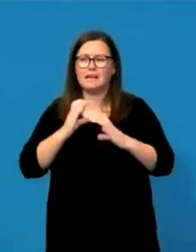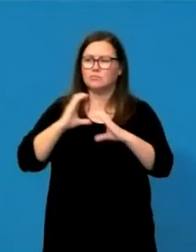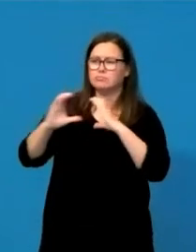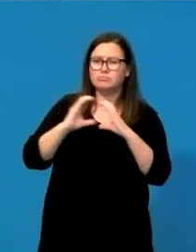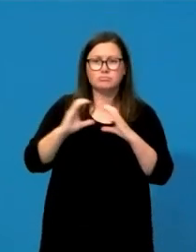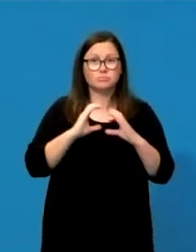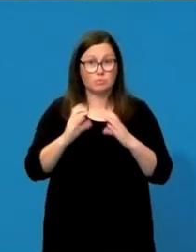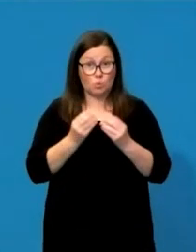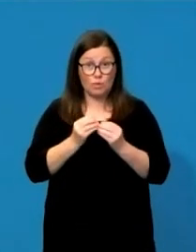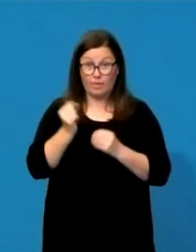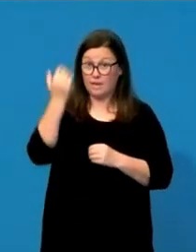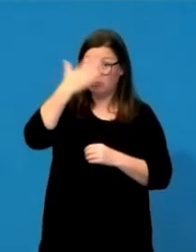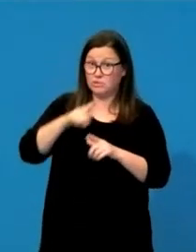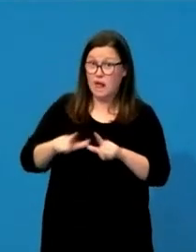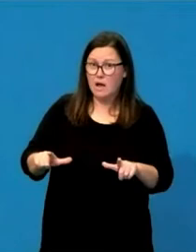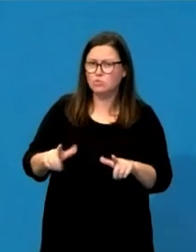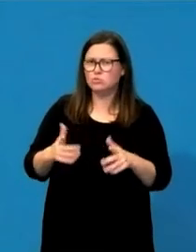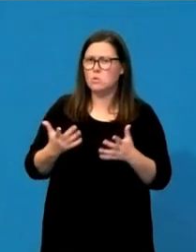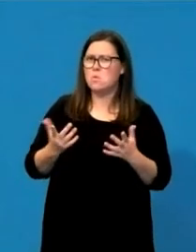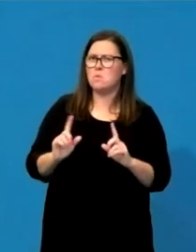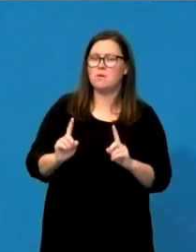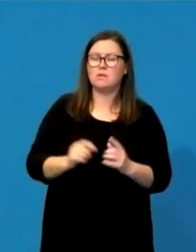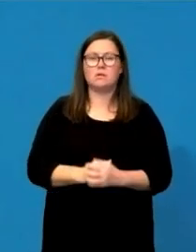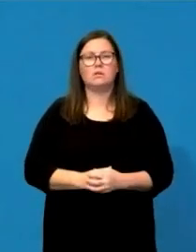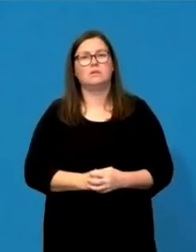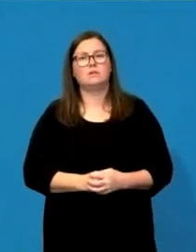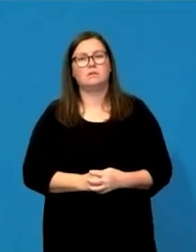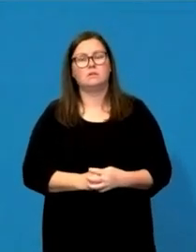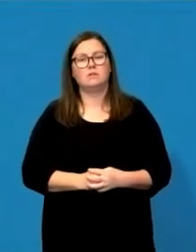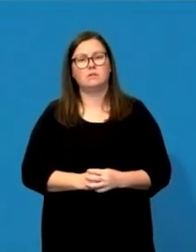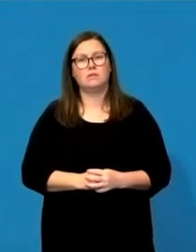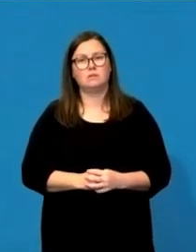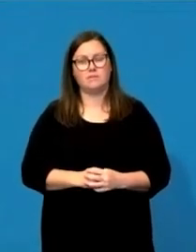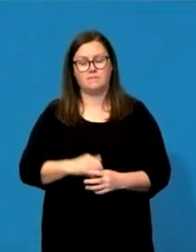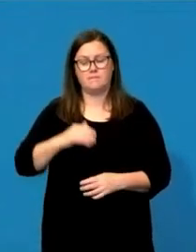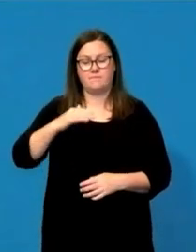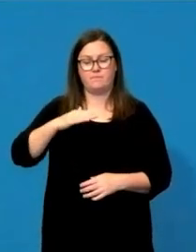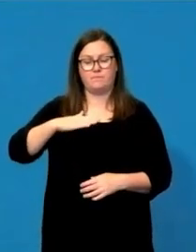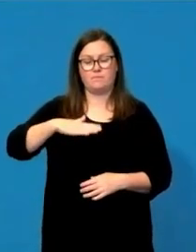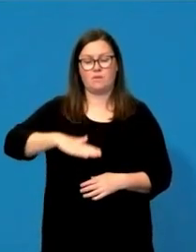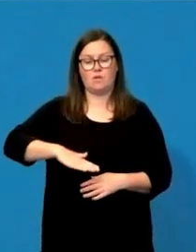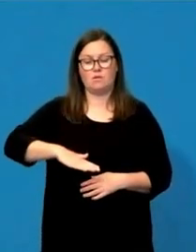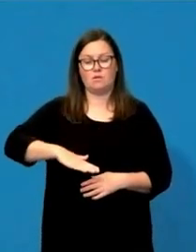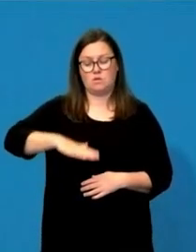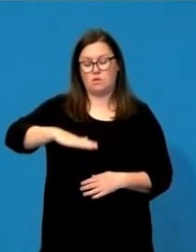Well, with my oldest, he - we've been implementing a lot of sign languages at